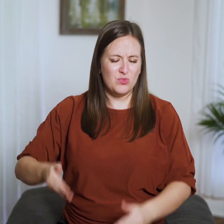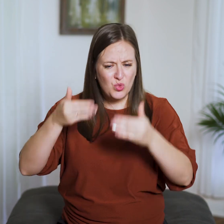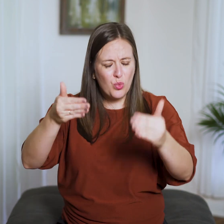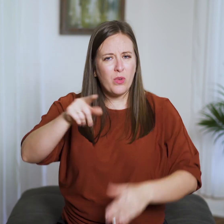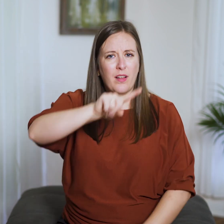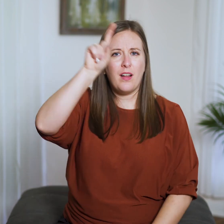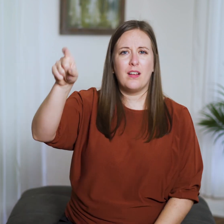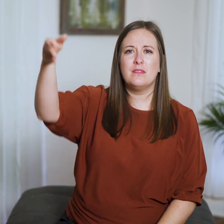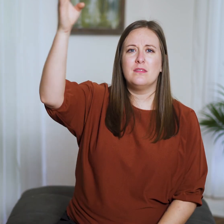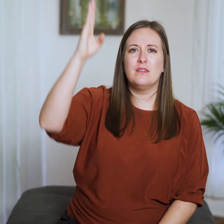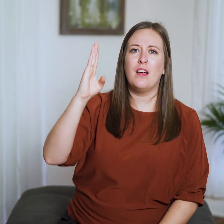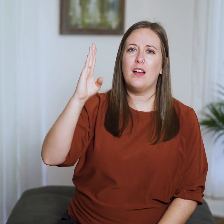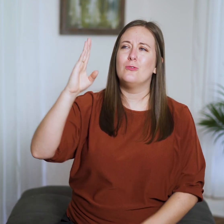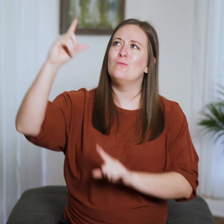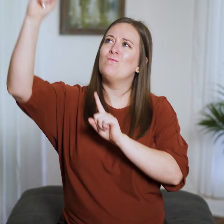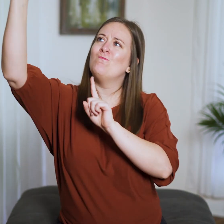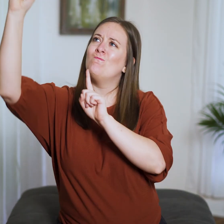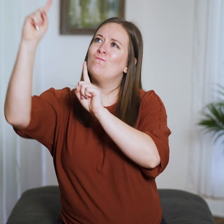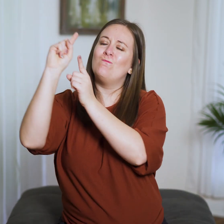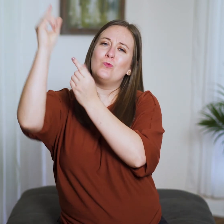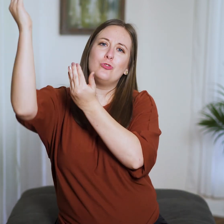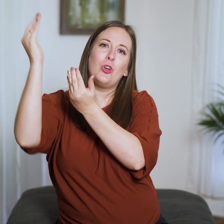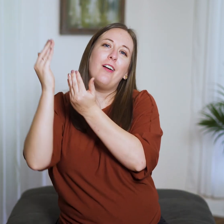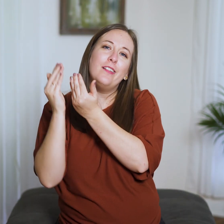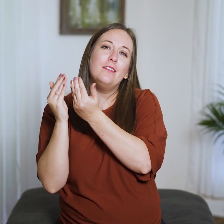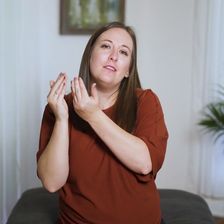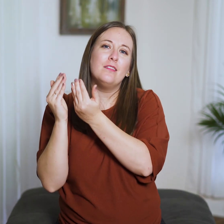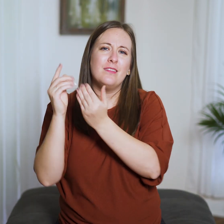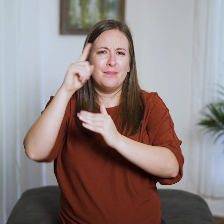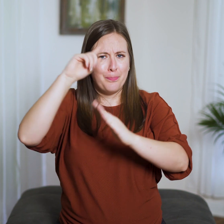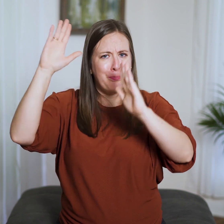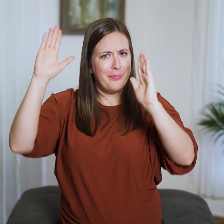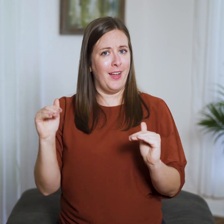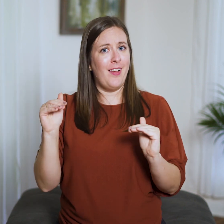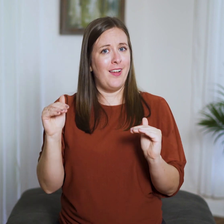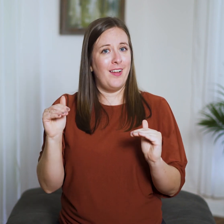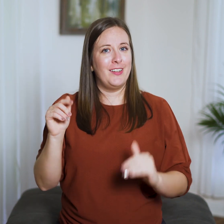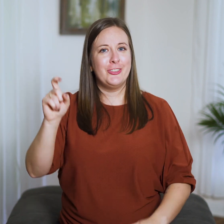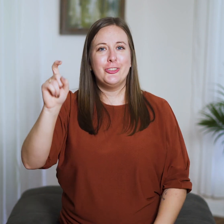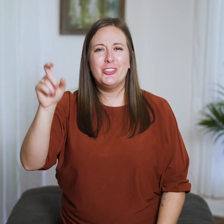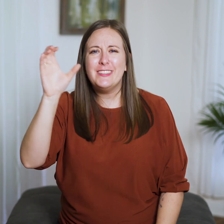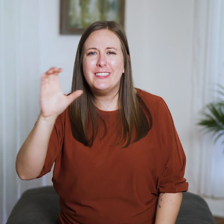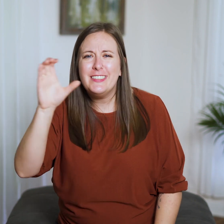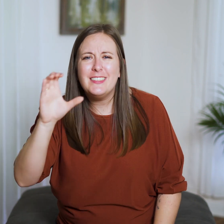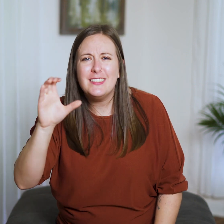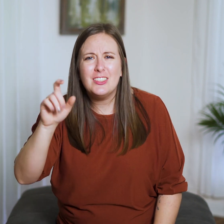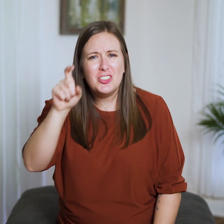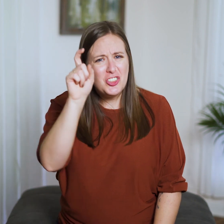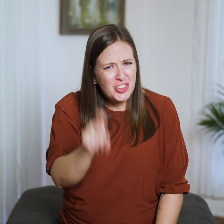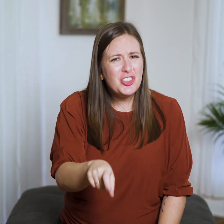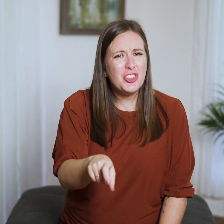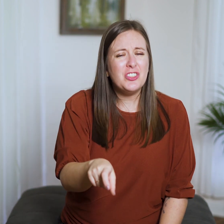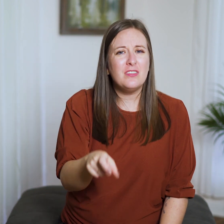Ask for His nearness, expect it, look for it—